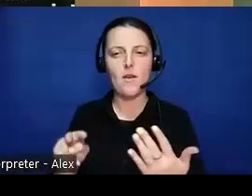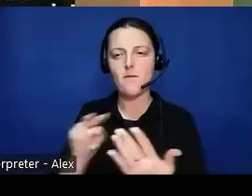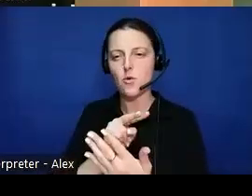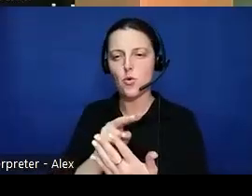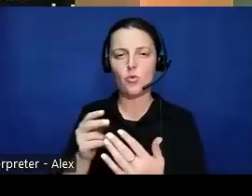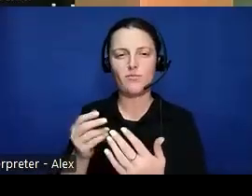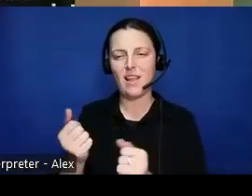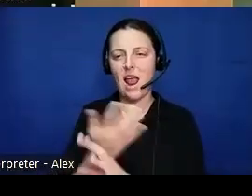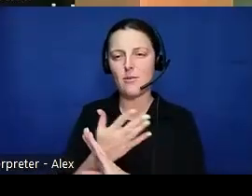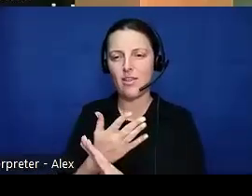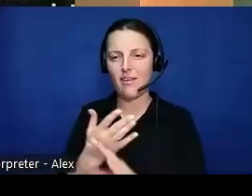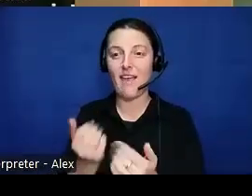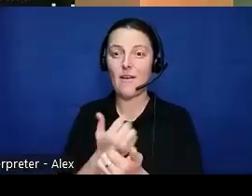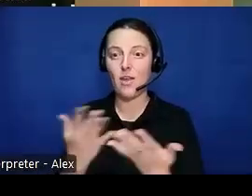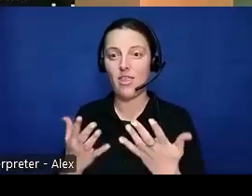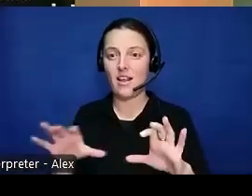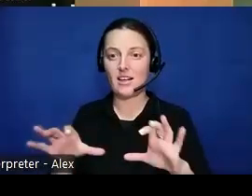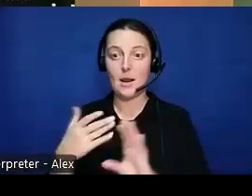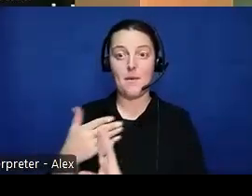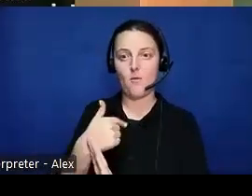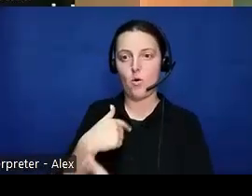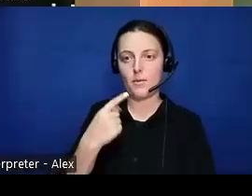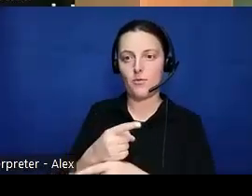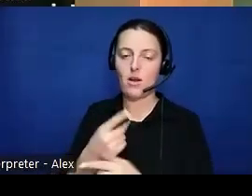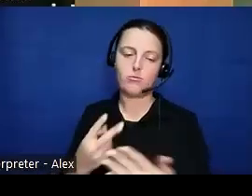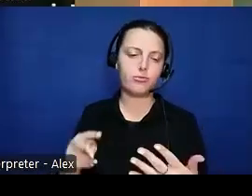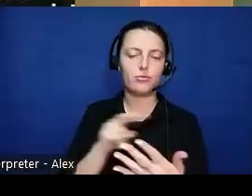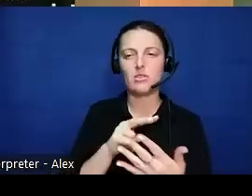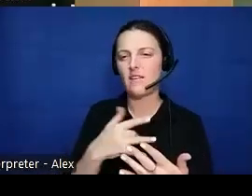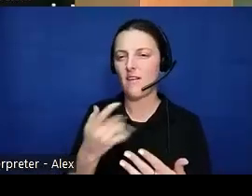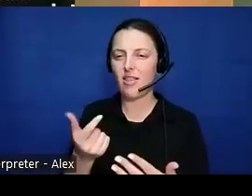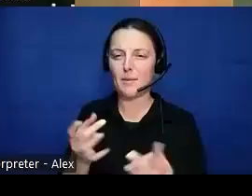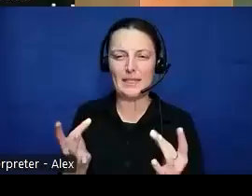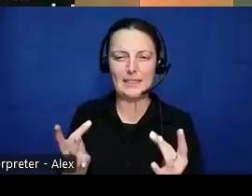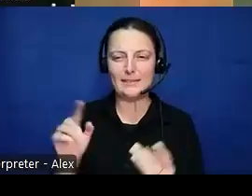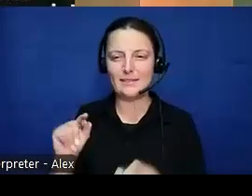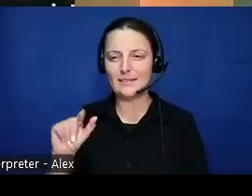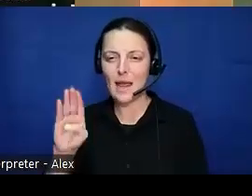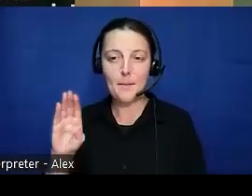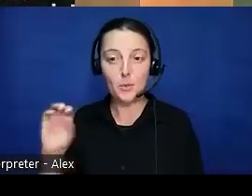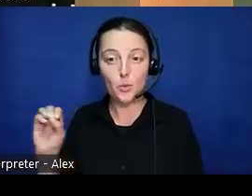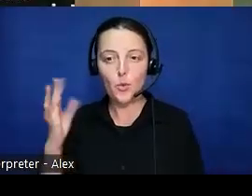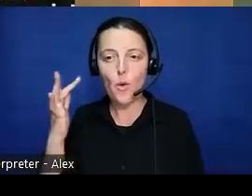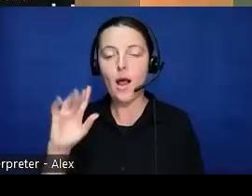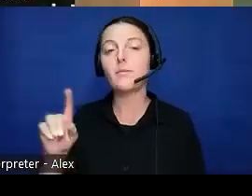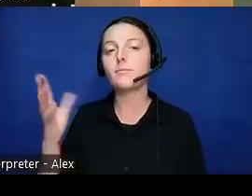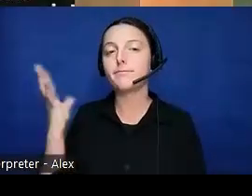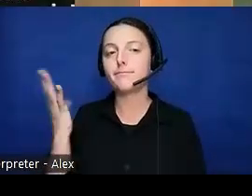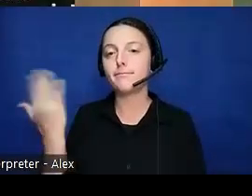little bit taboo. And the reason why was because back in 1989 um a study was done at Stanford uh by